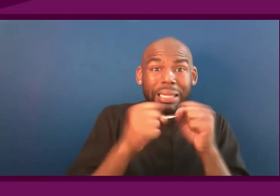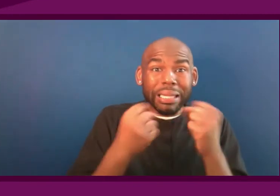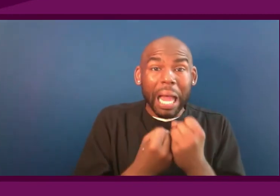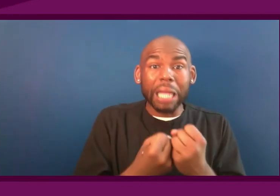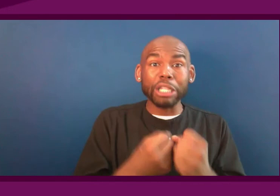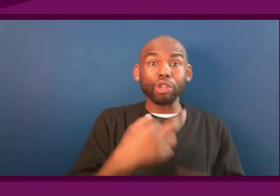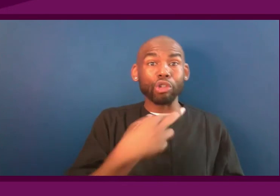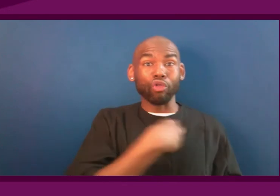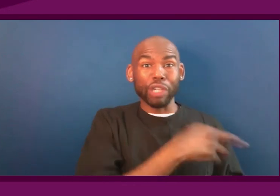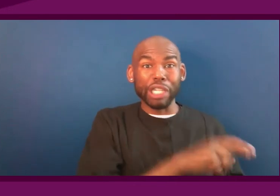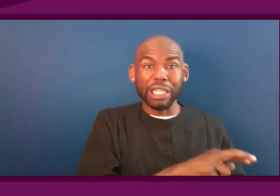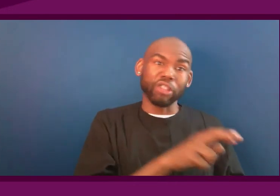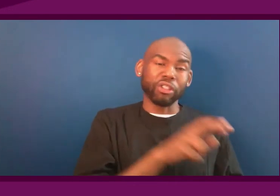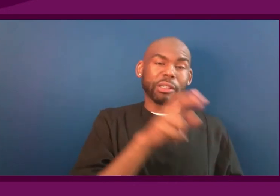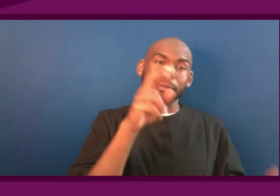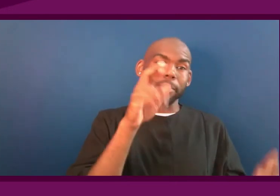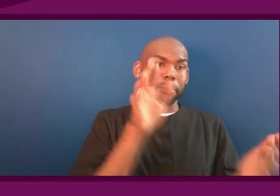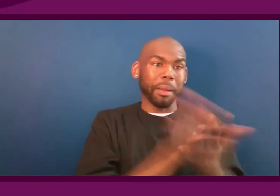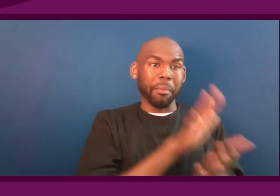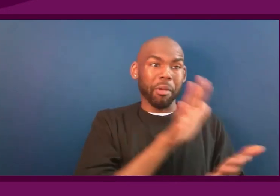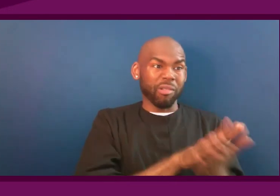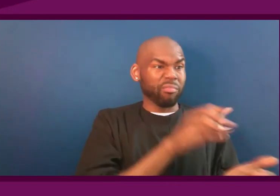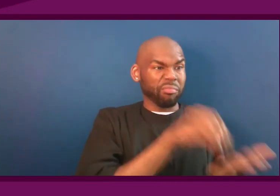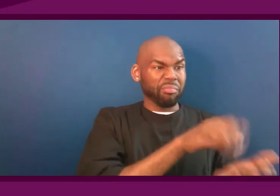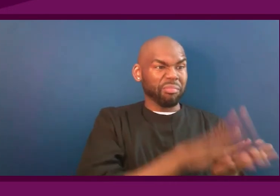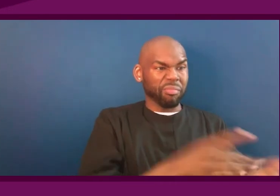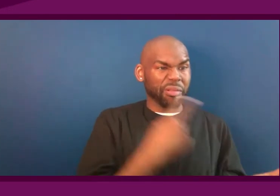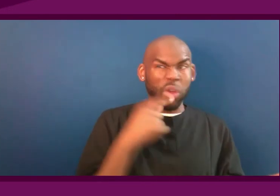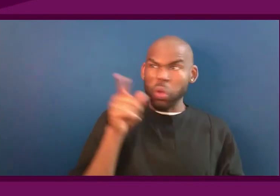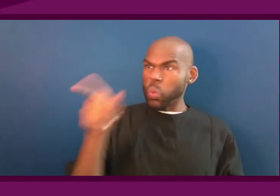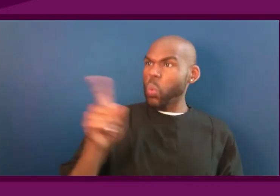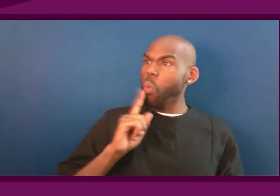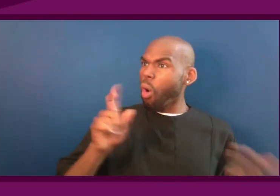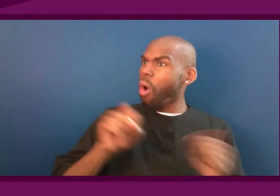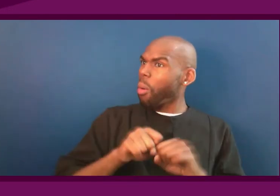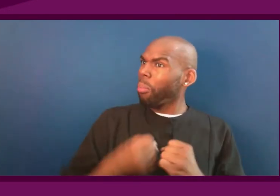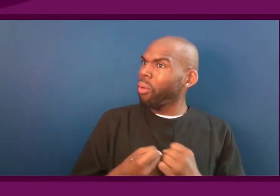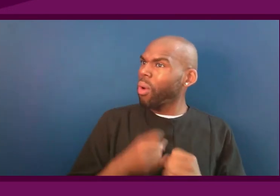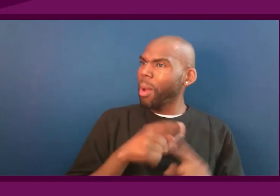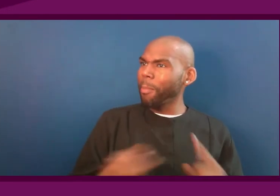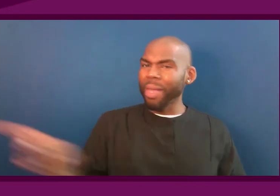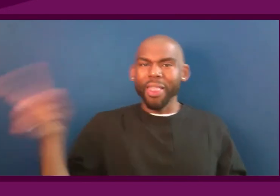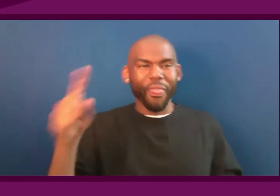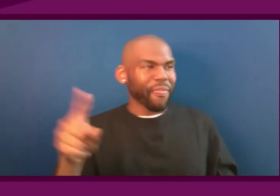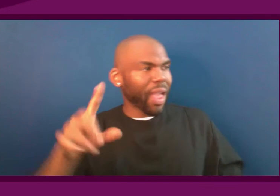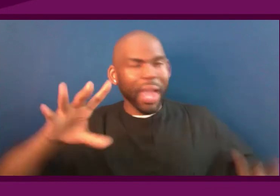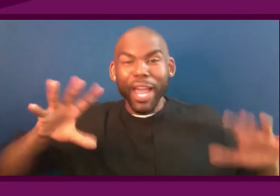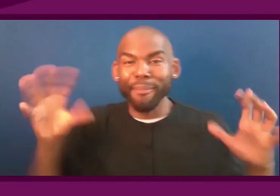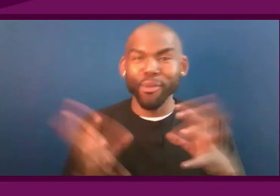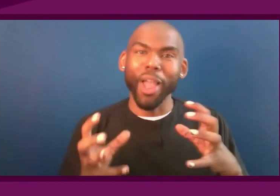"I'm proud to be a Caucasian woman, a white woman with lived experiences with disabilities.